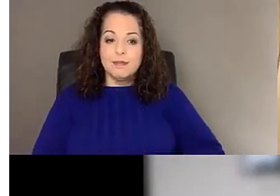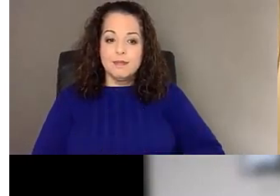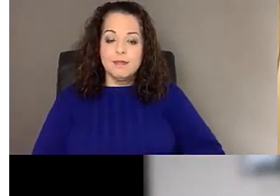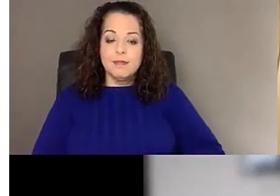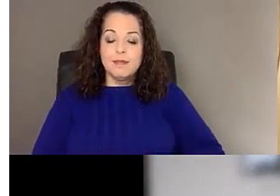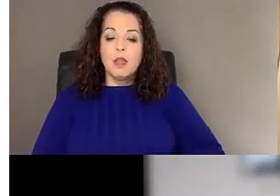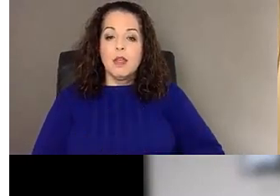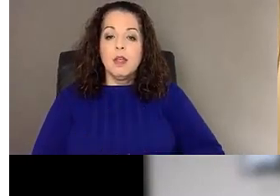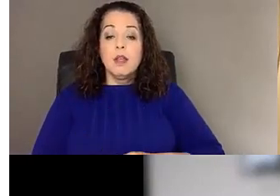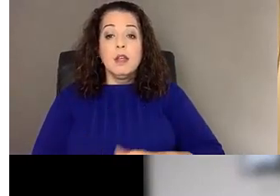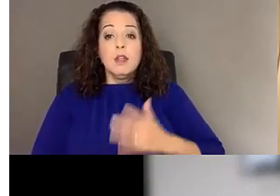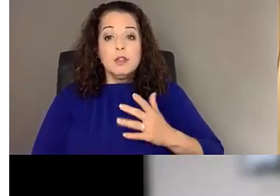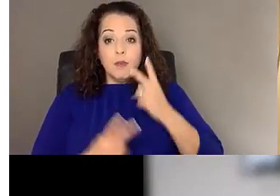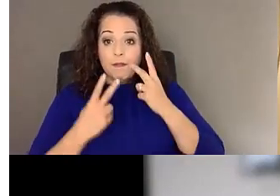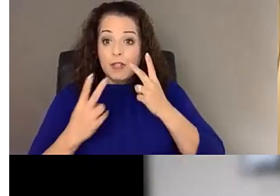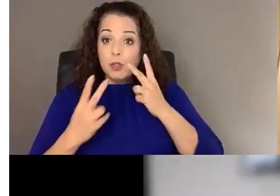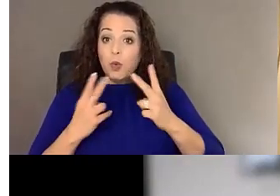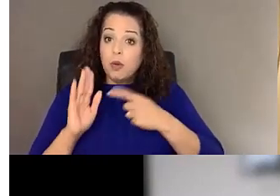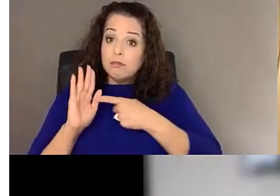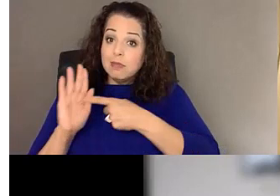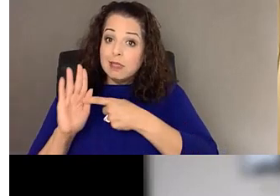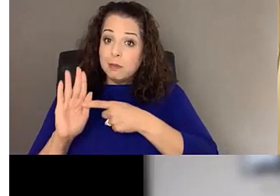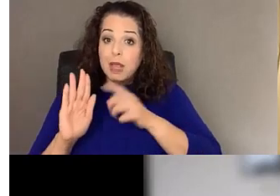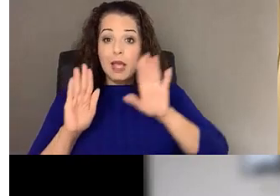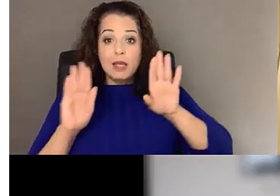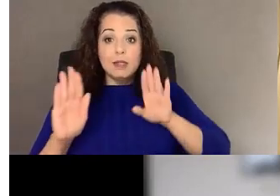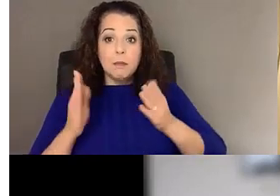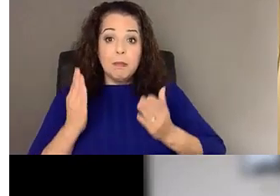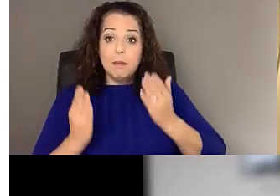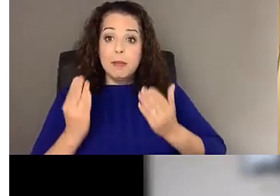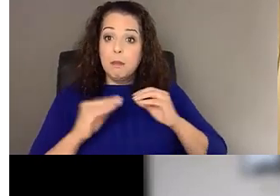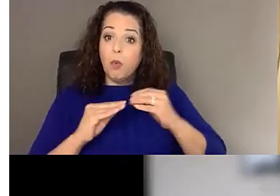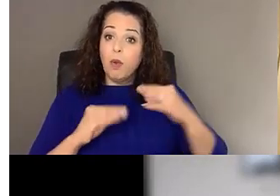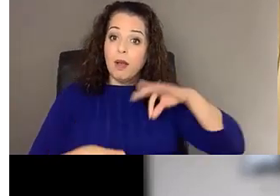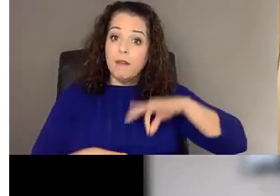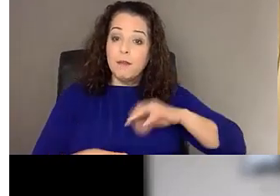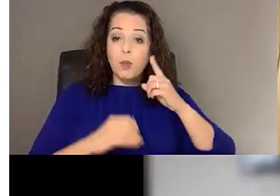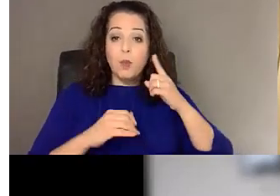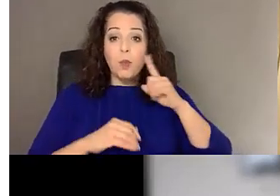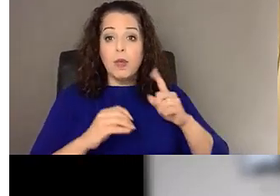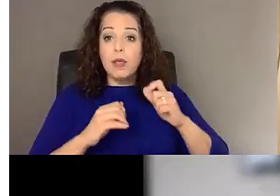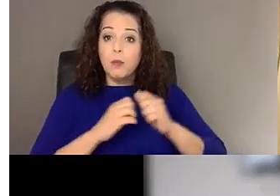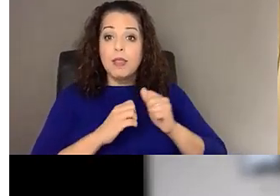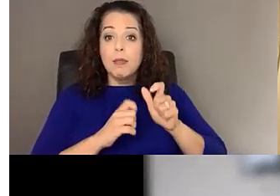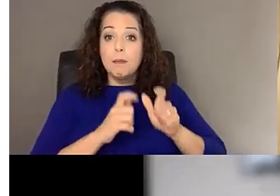Visual displays may be more helpful for people with low numeracy, whereas numbers